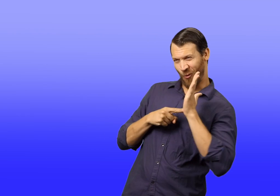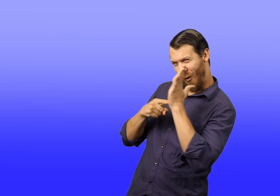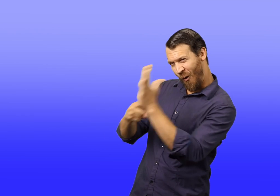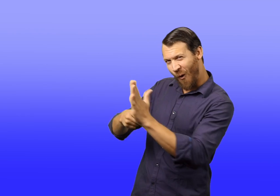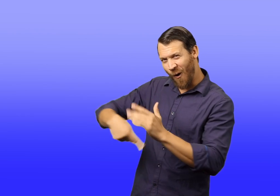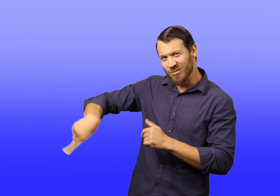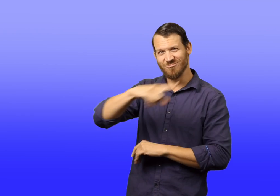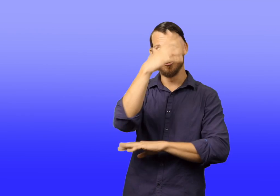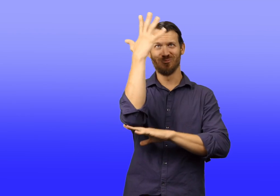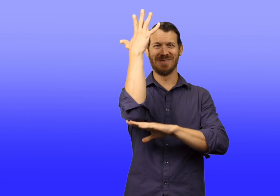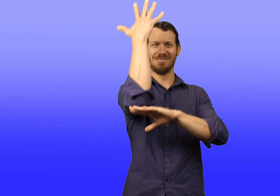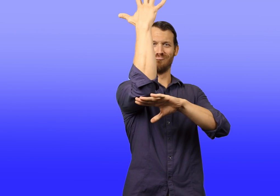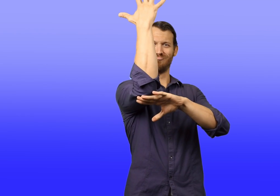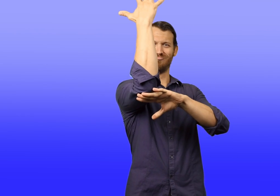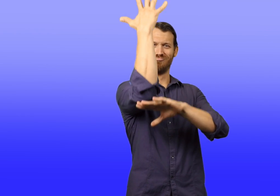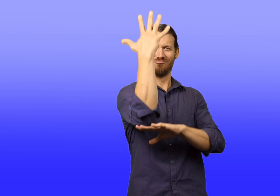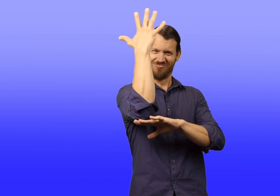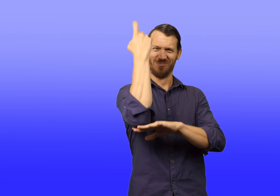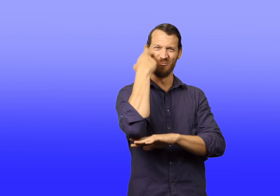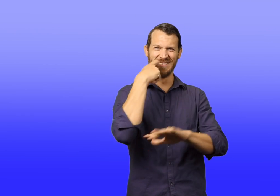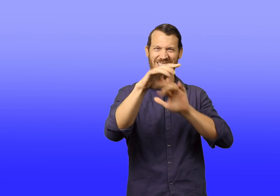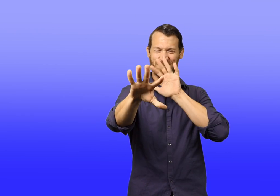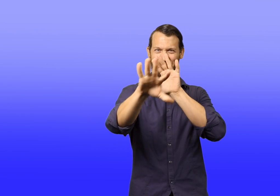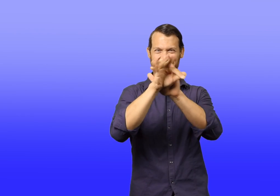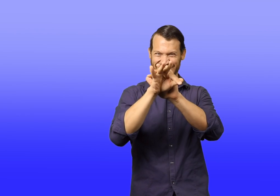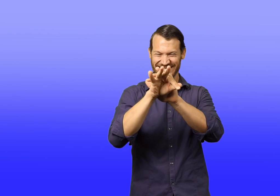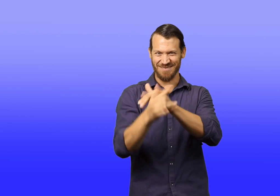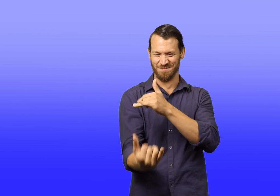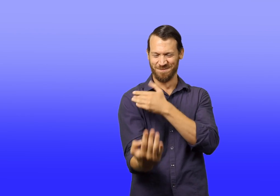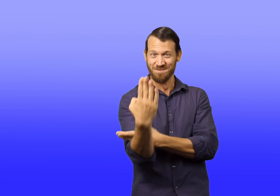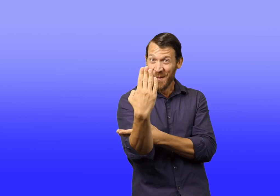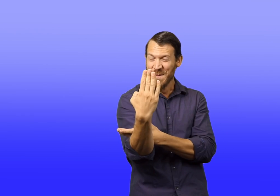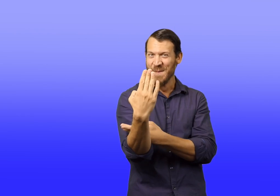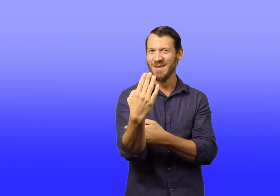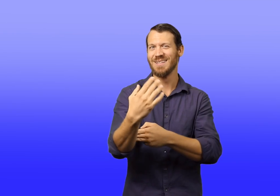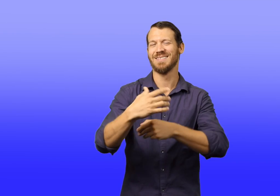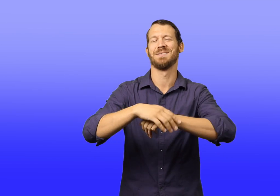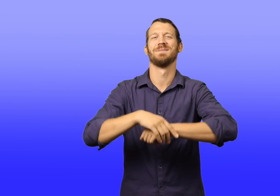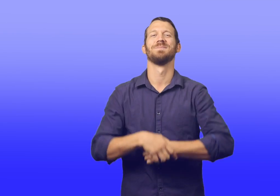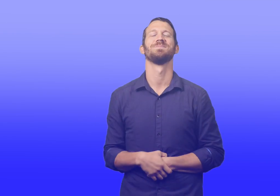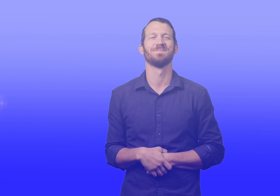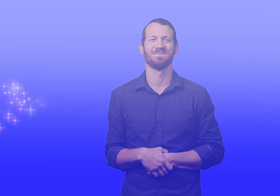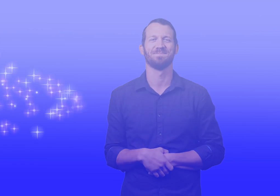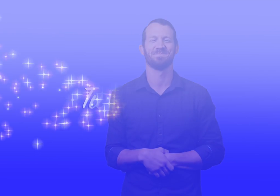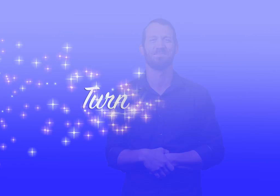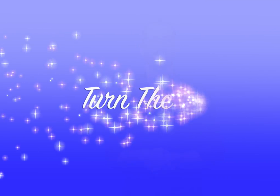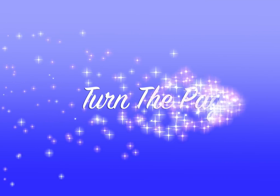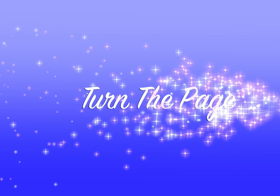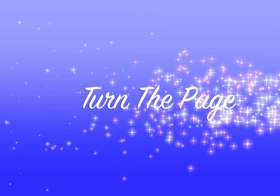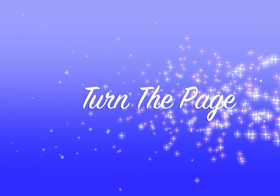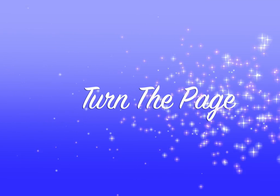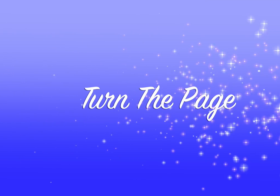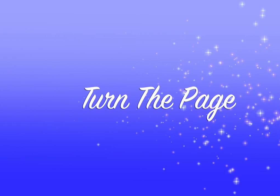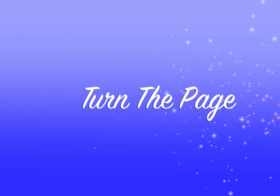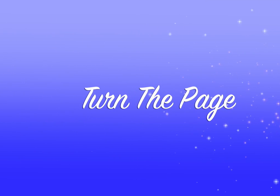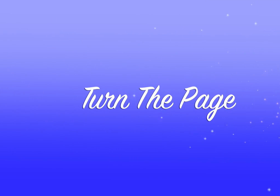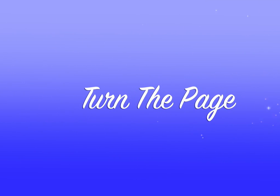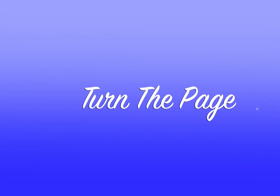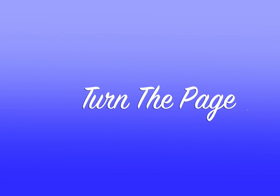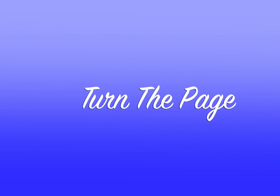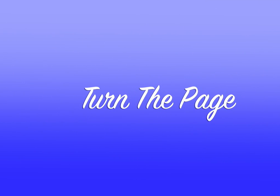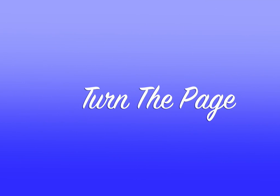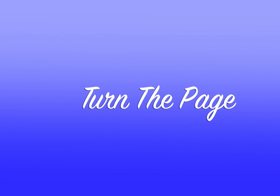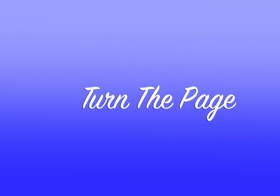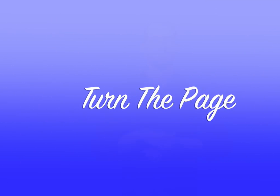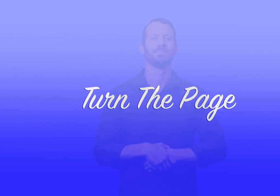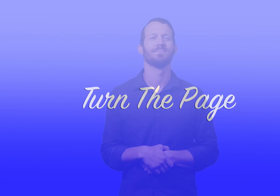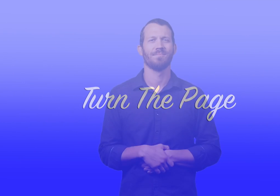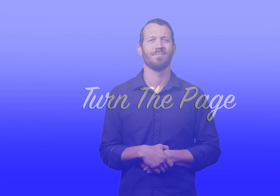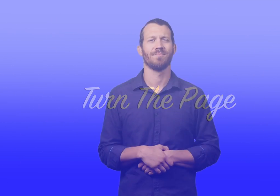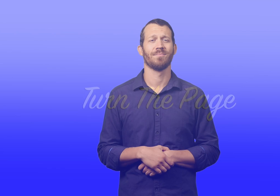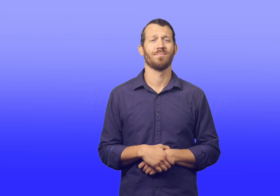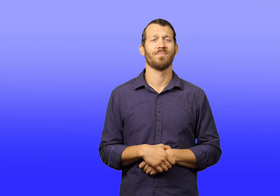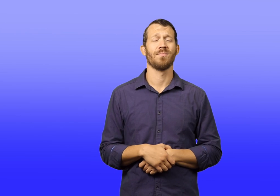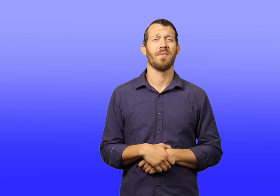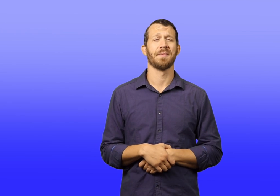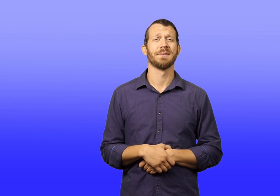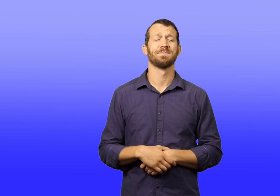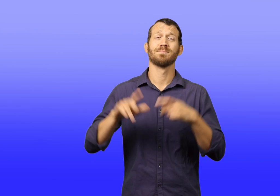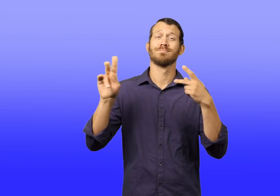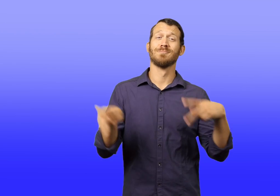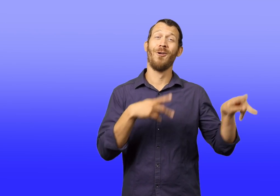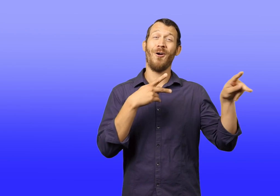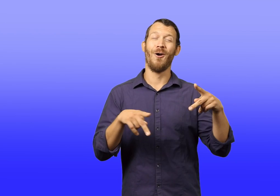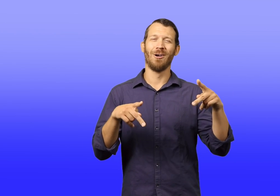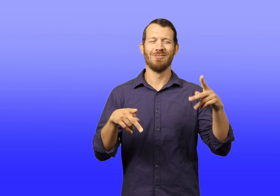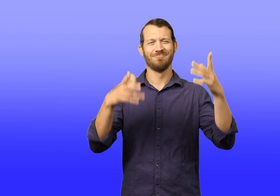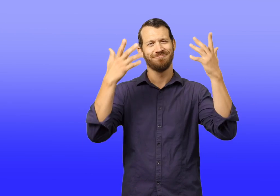Then he showed them the gift he'd picked out that morning.